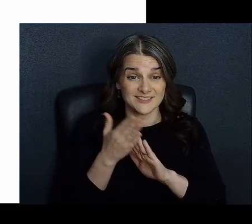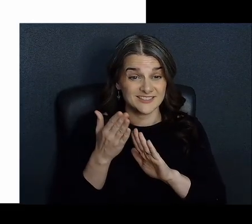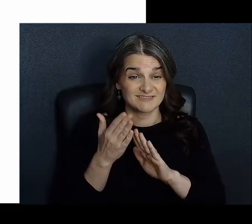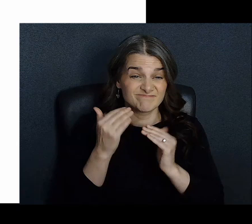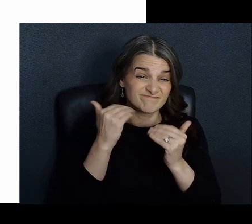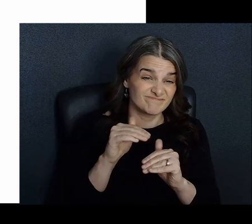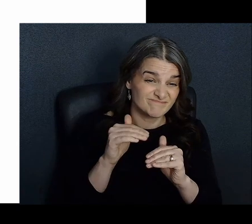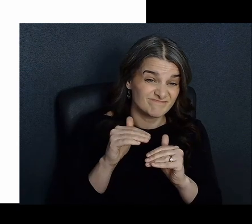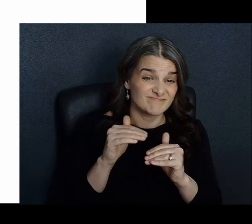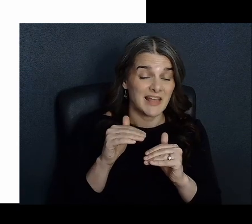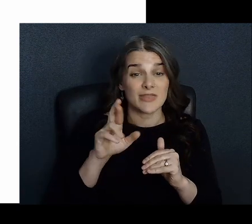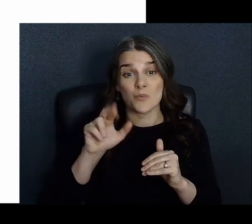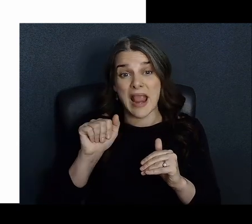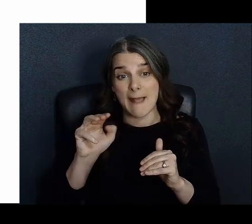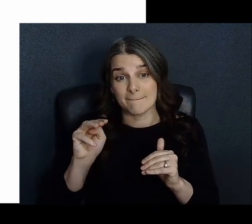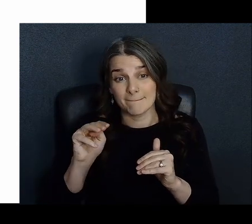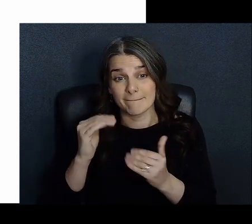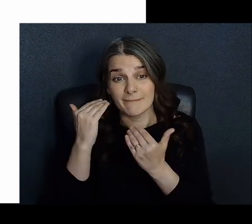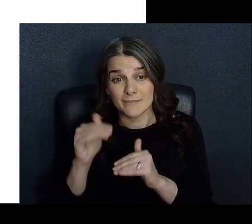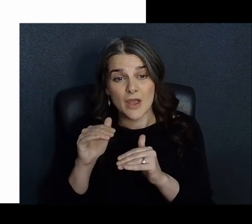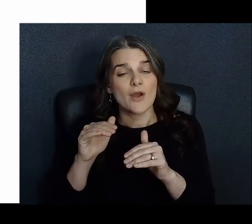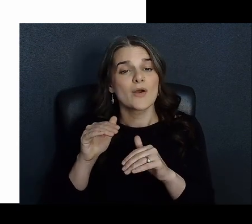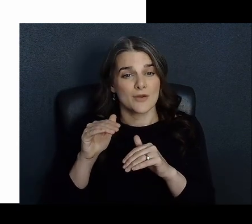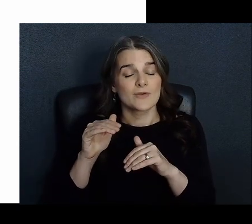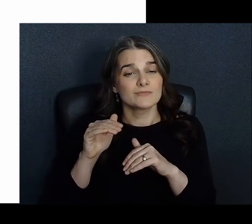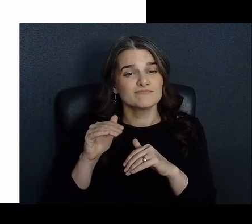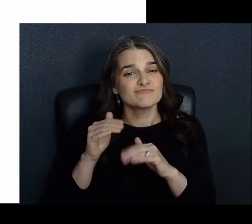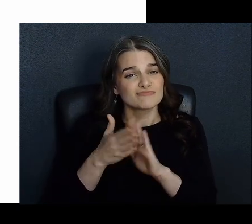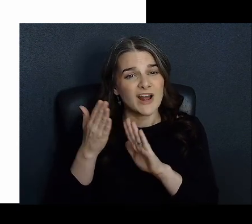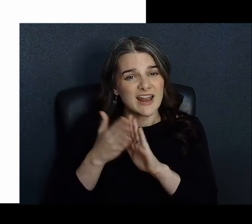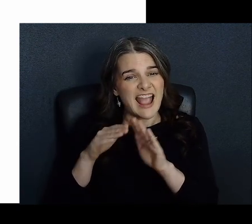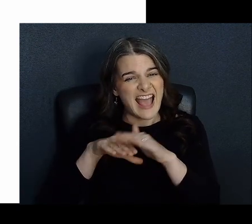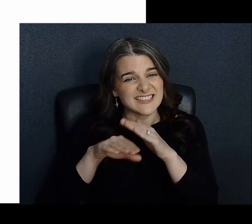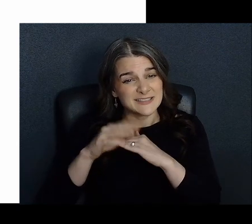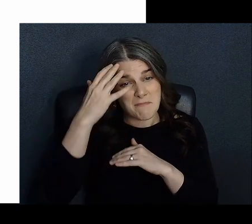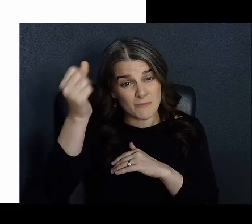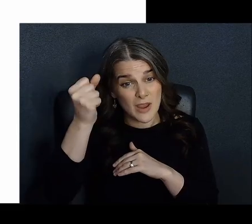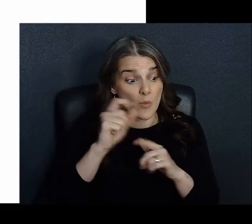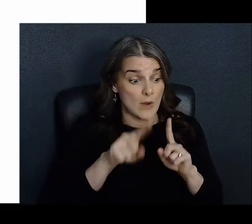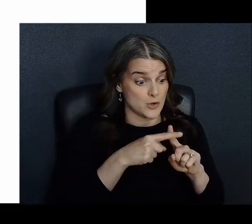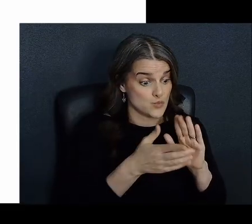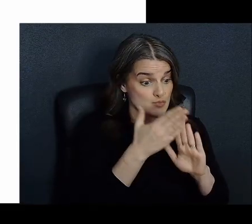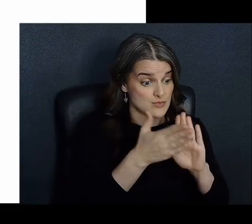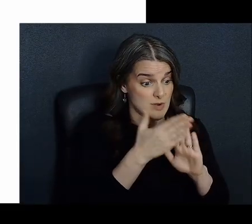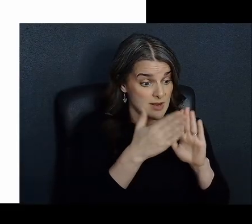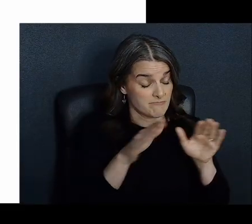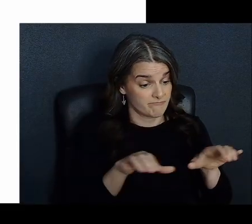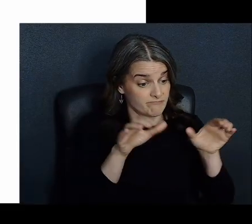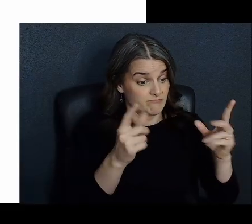And when you're running an accessibility feature, plus doing whatever activity you're doing on the internet, it's going to grab up memory.